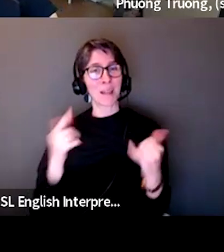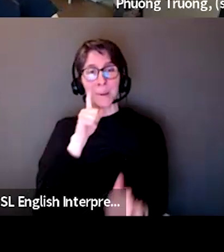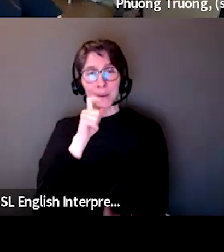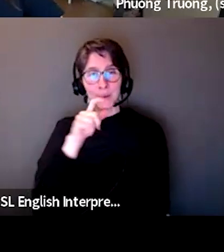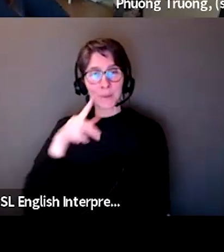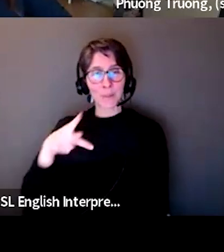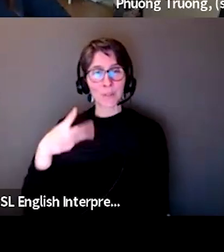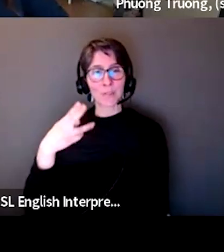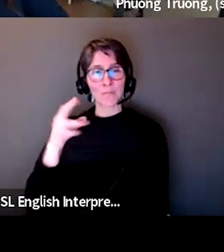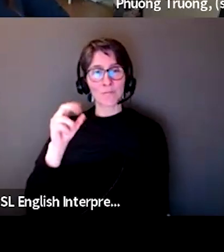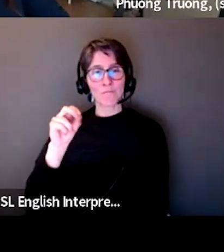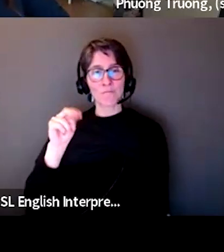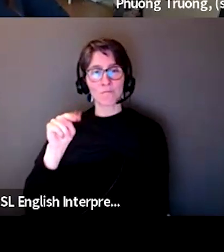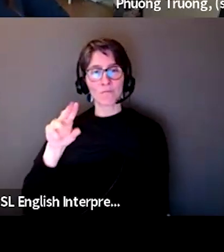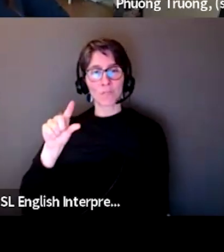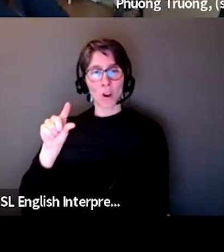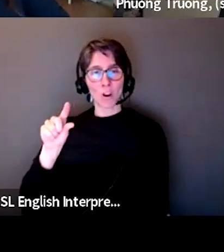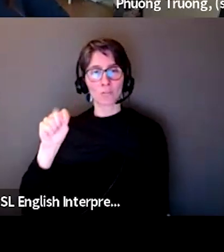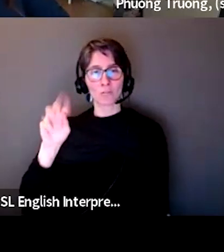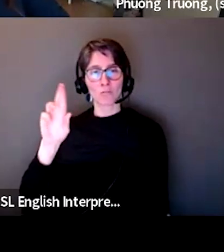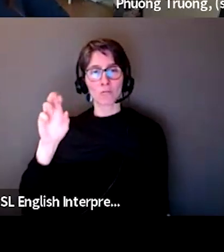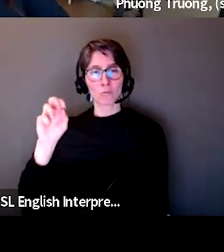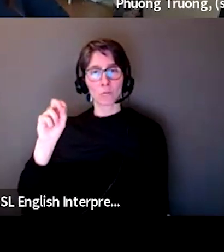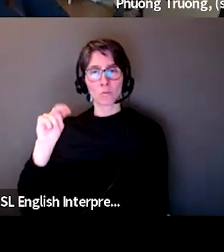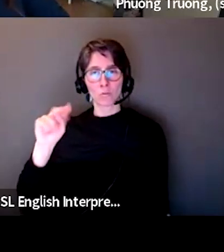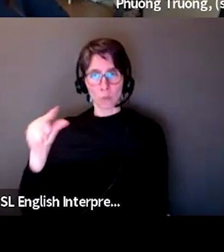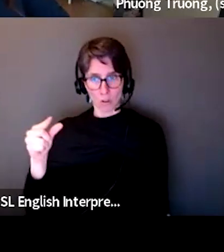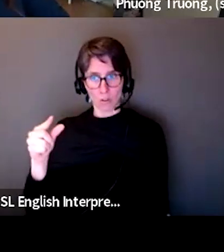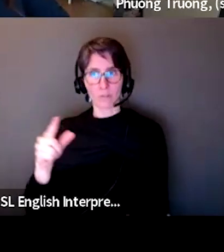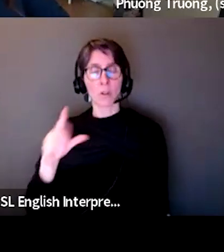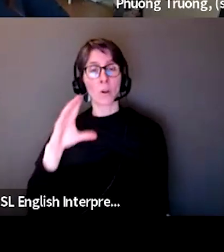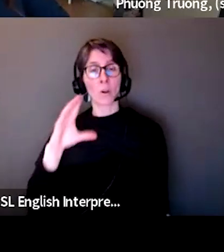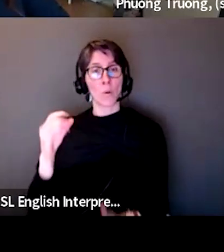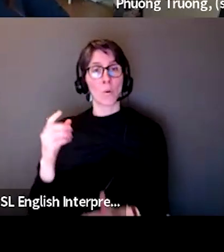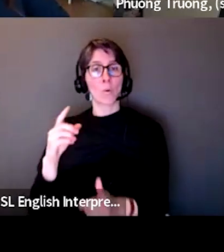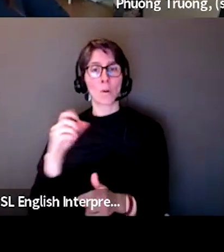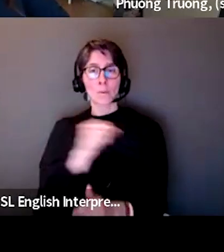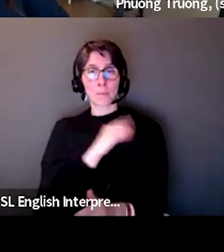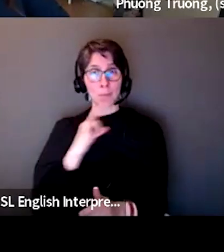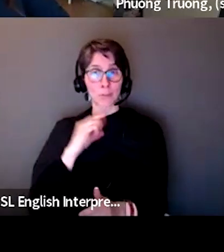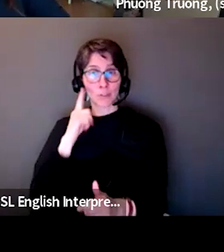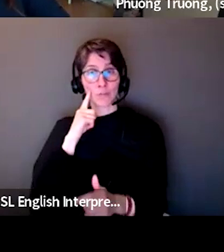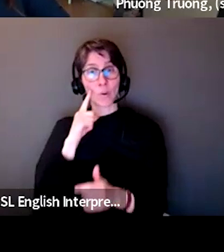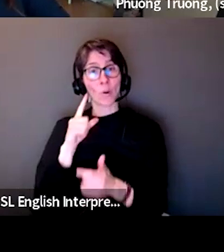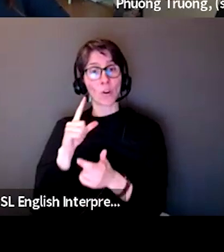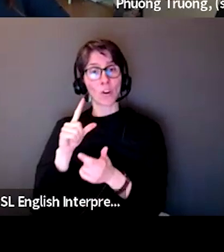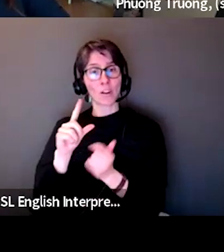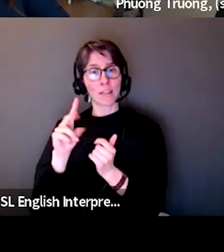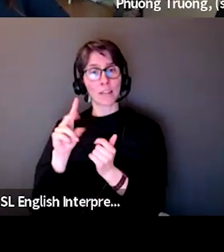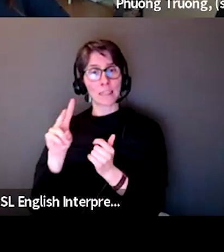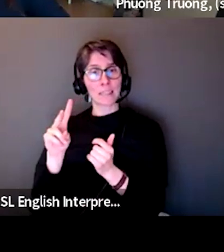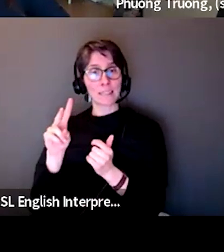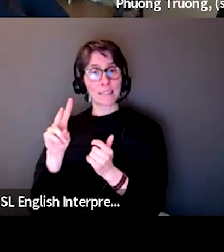Co-Publisher at Second Story Press, and Ruth Linka, the Publisher at Orca Book Publishers.